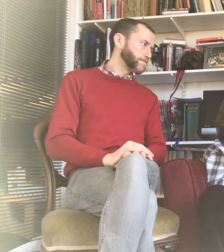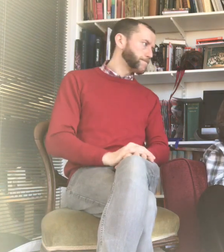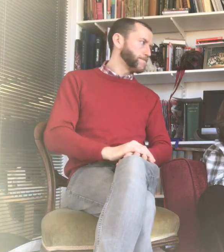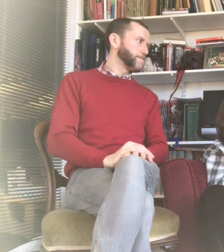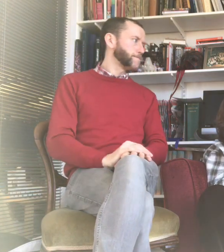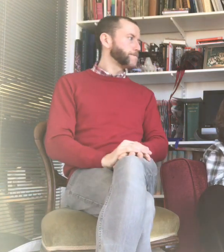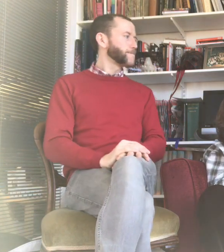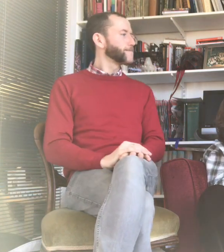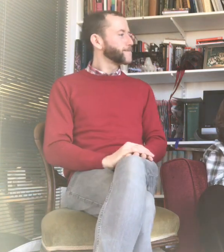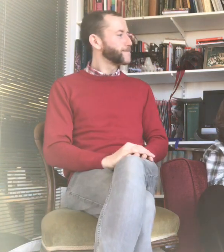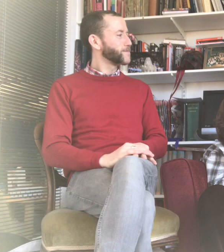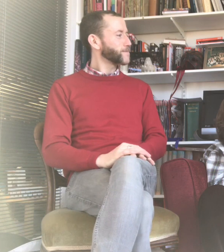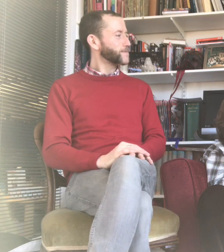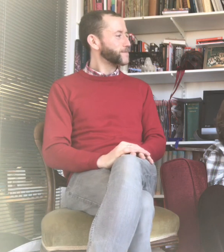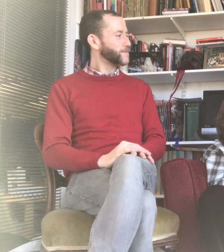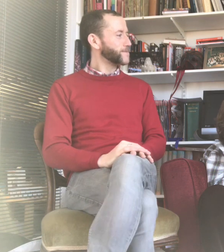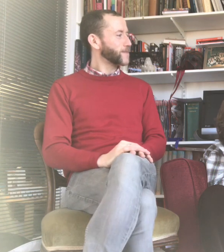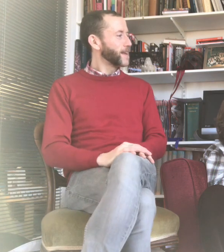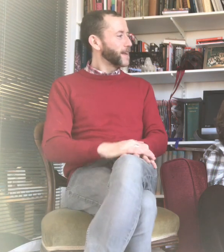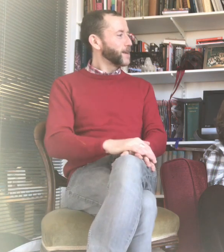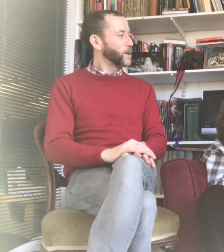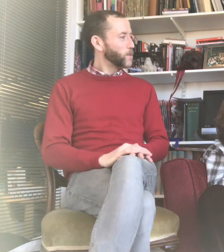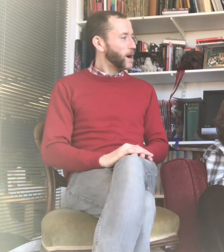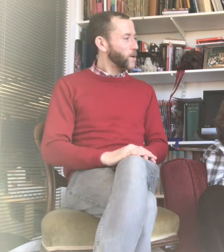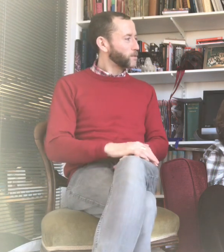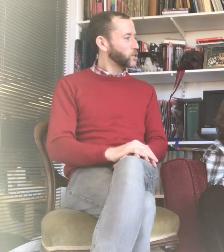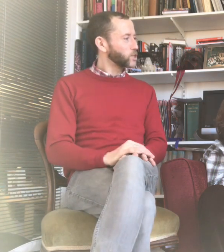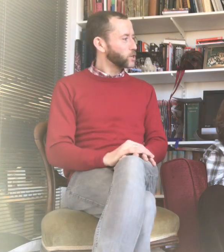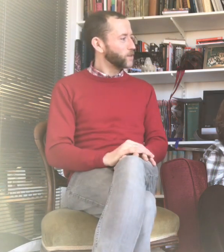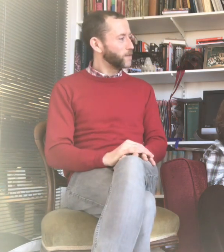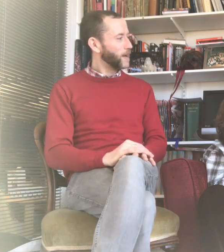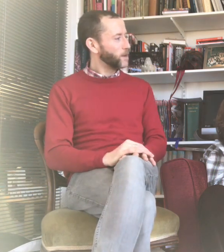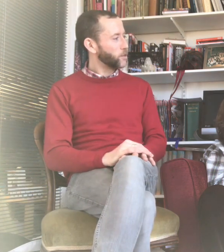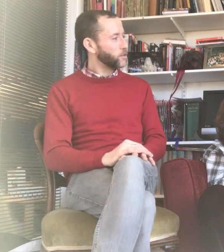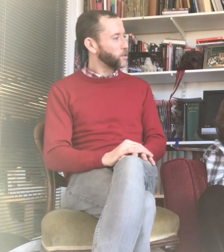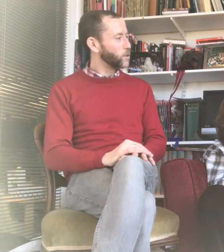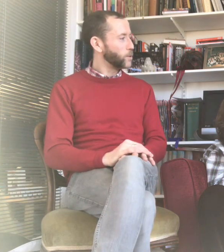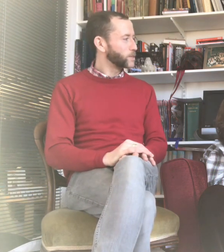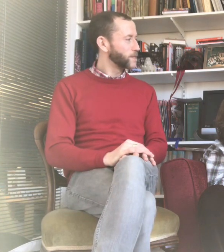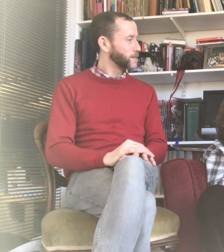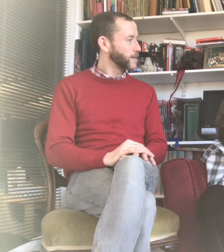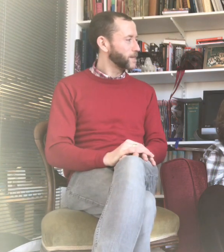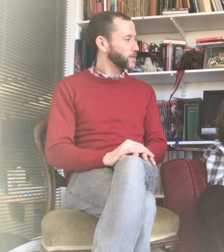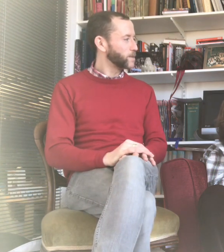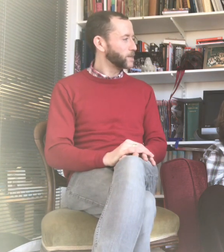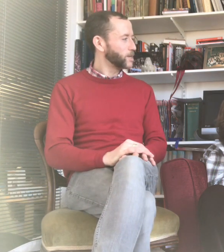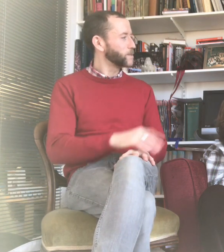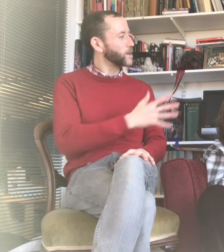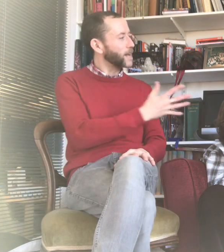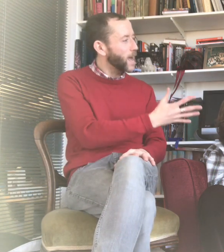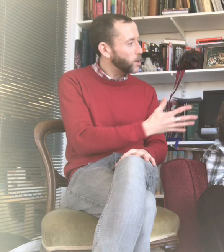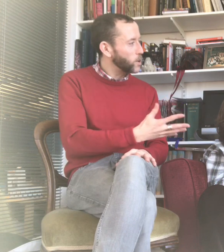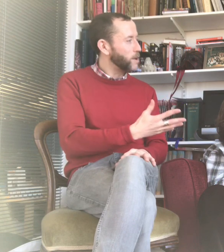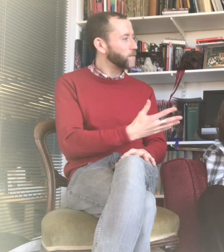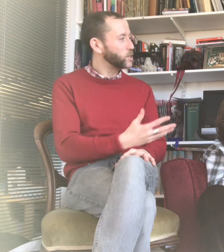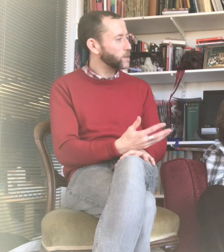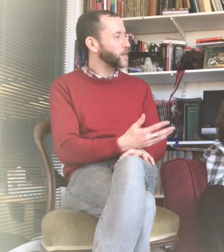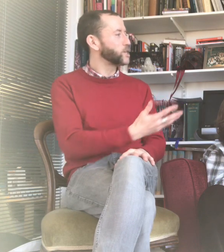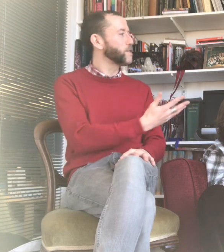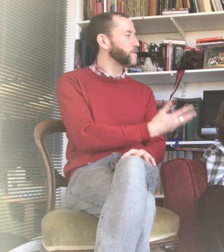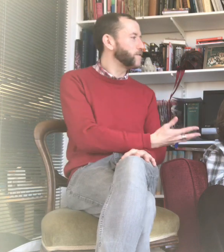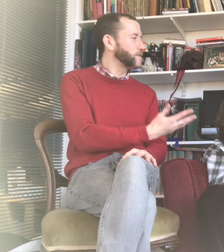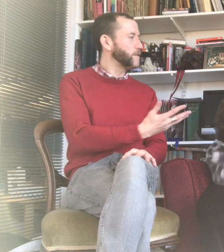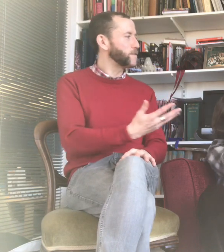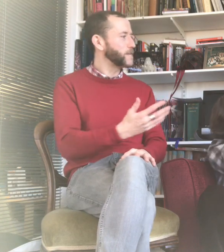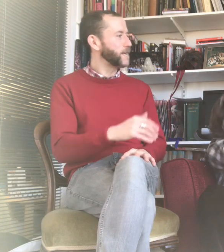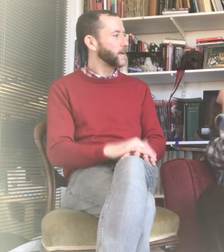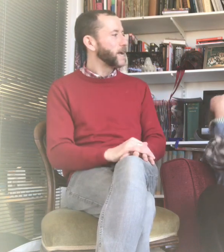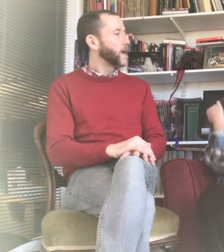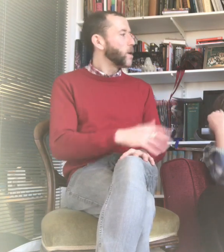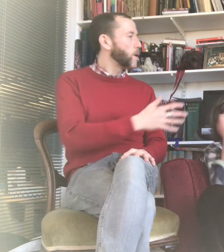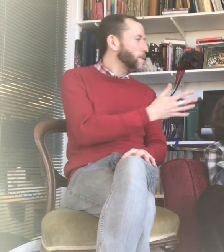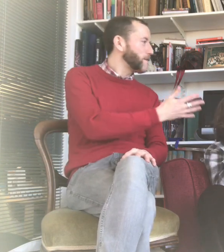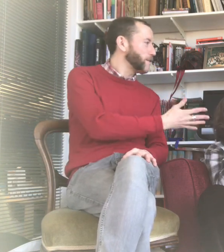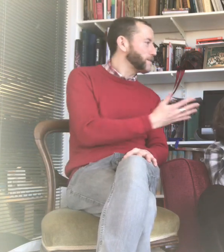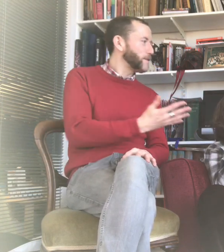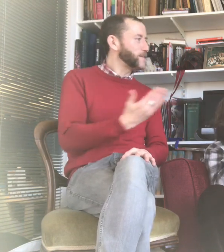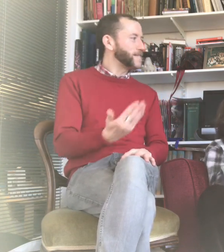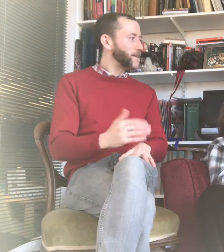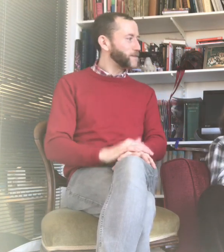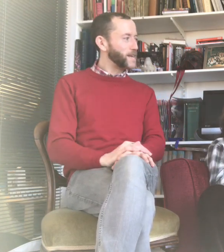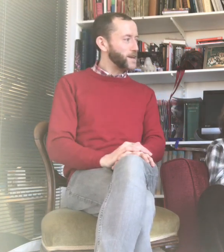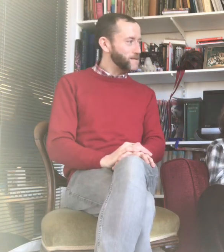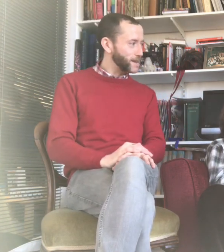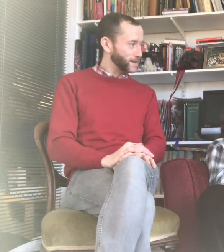Wow, I've just had a thought. It's how you envision things and the 50/50. What about a 50/50 Deaf and hearing cast?